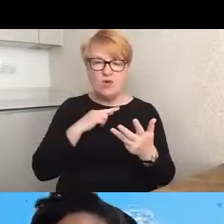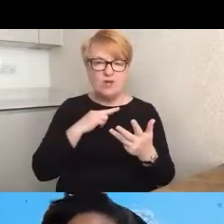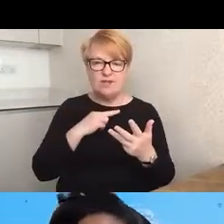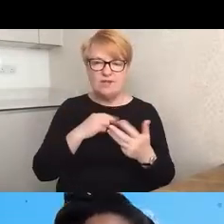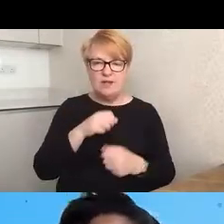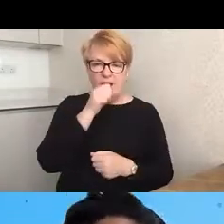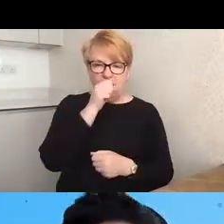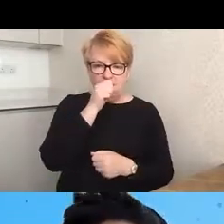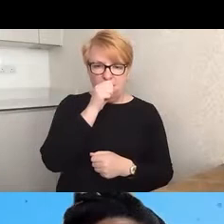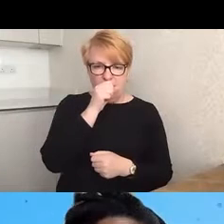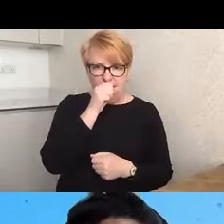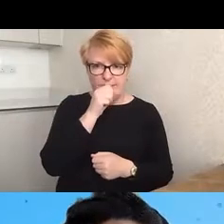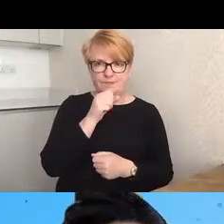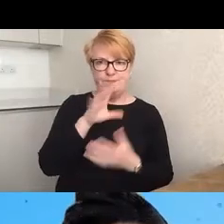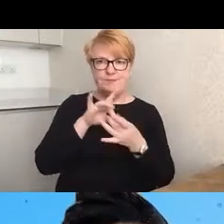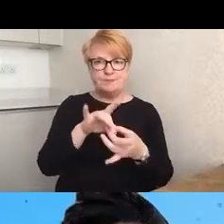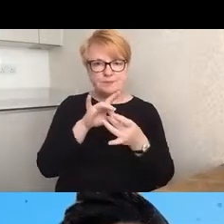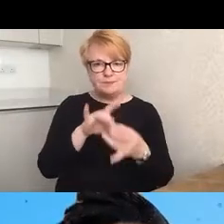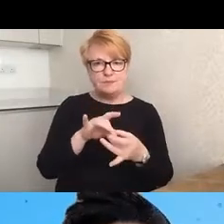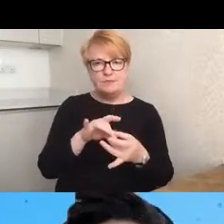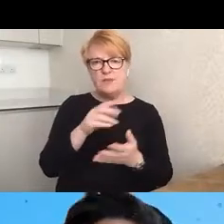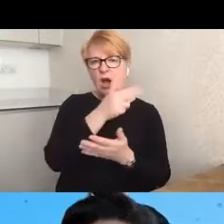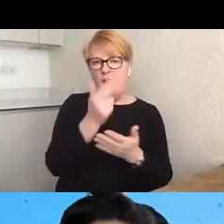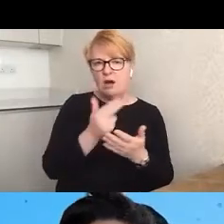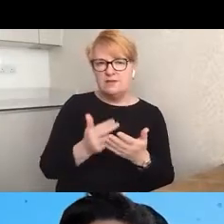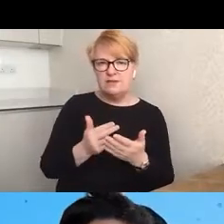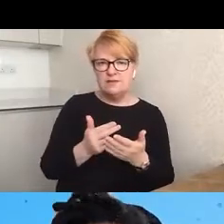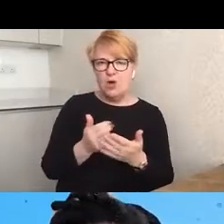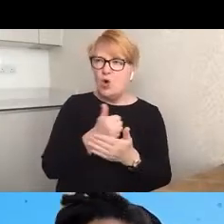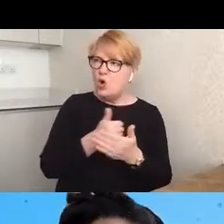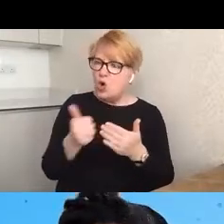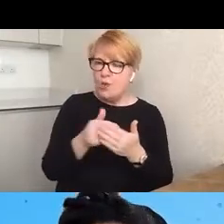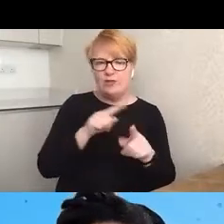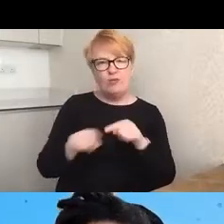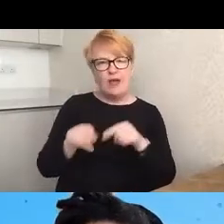I work with artists, and I always try to remind people that artists are not social workers.